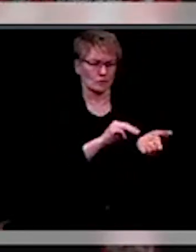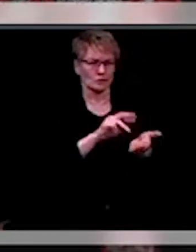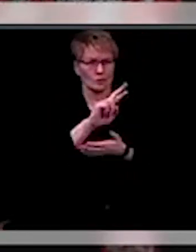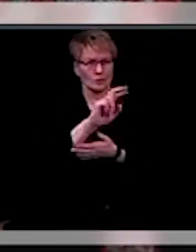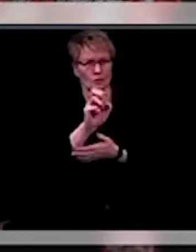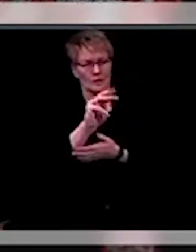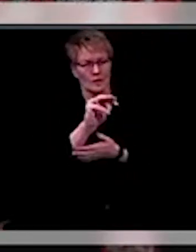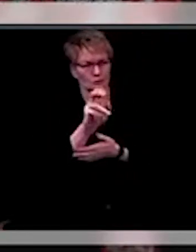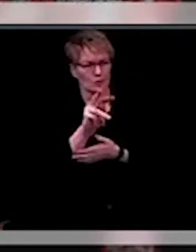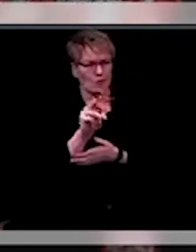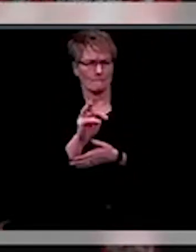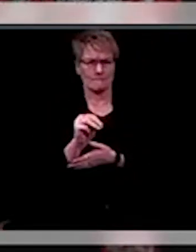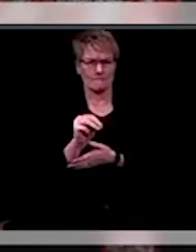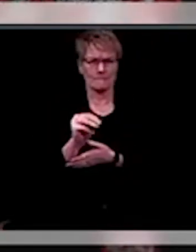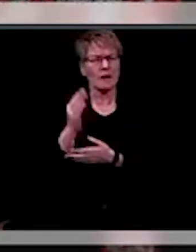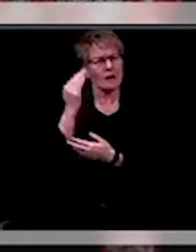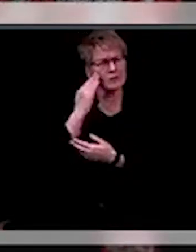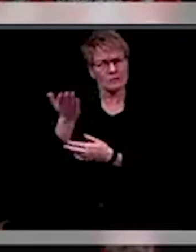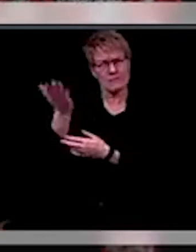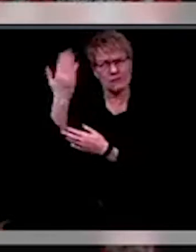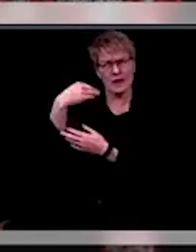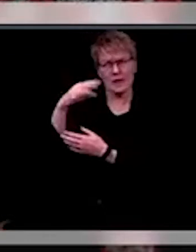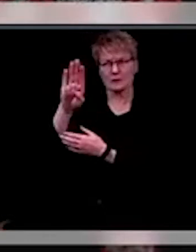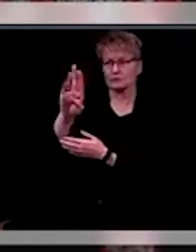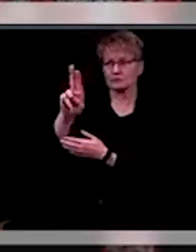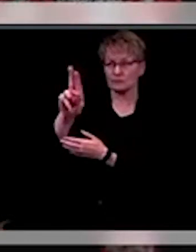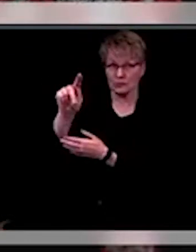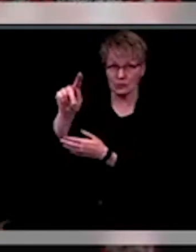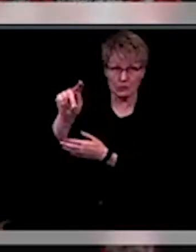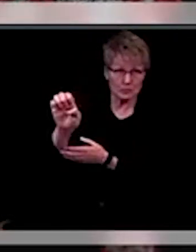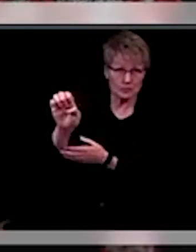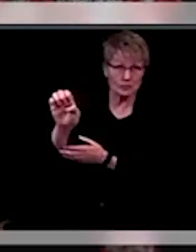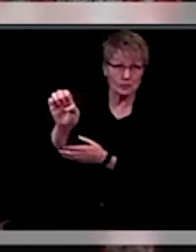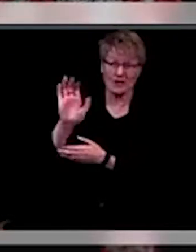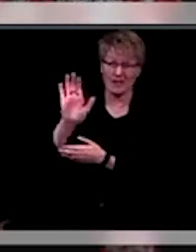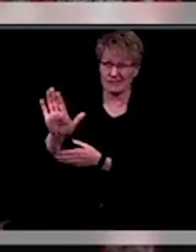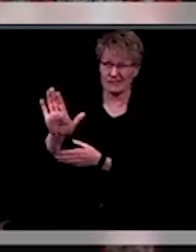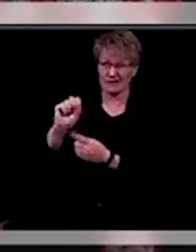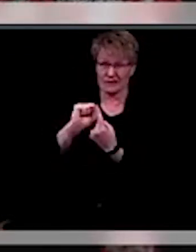something. I know that all you health people talk back and forth. What do we do